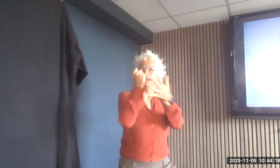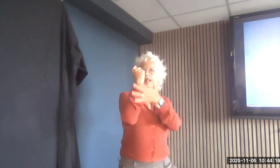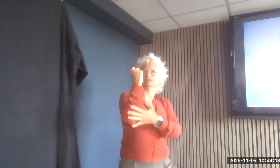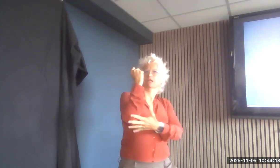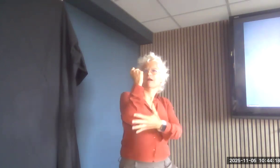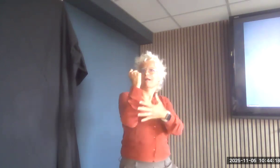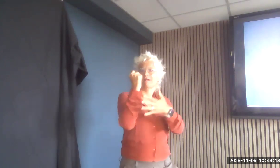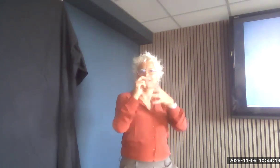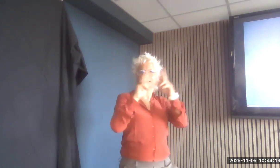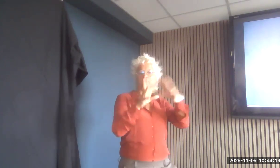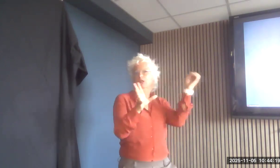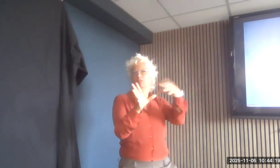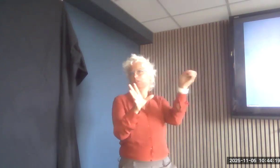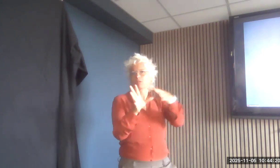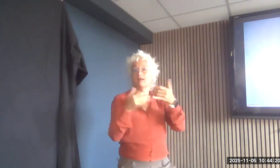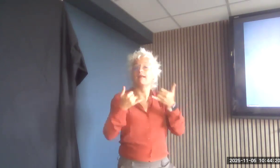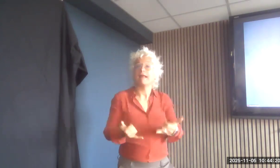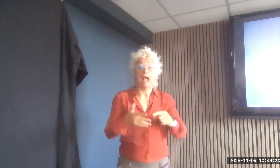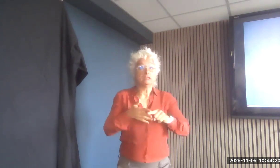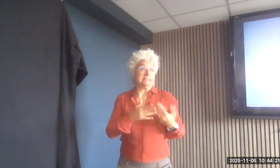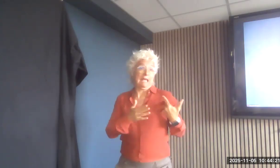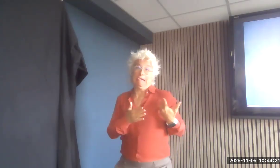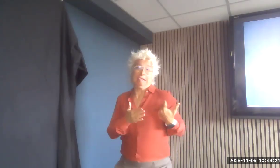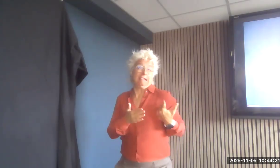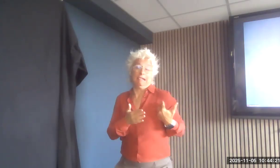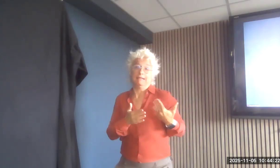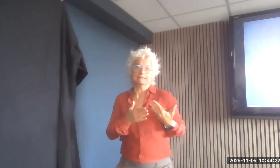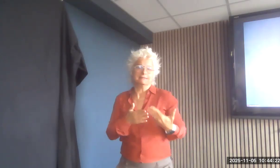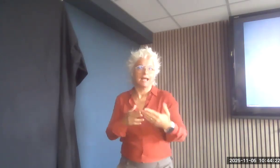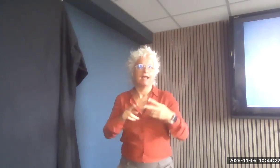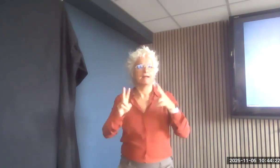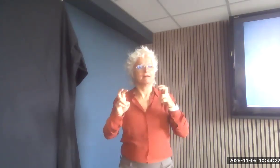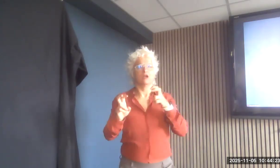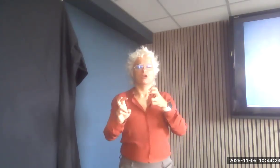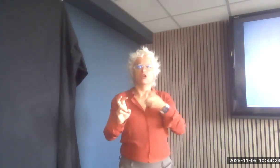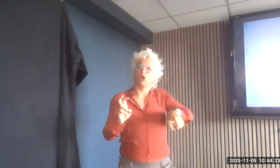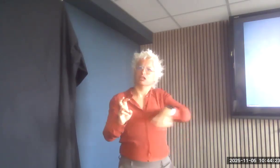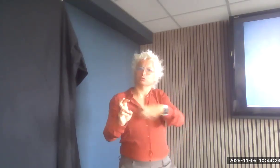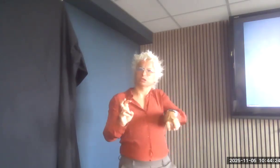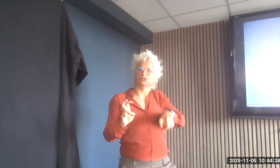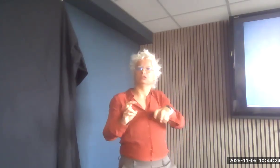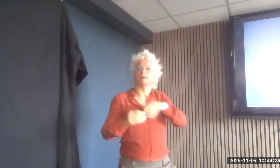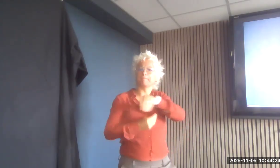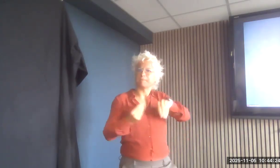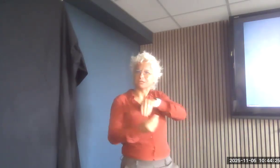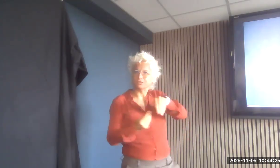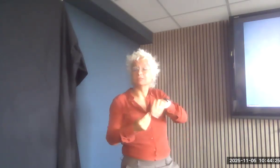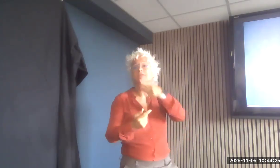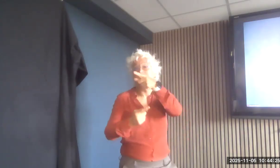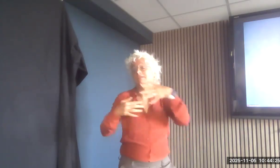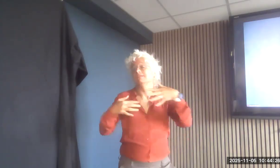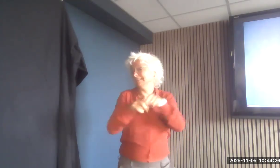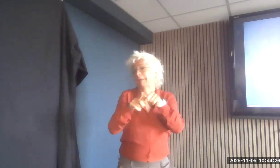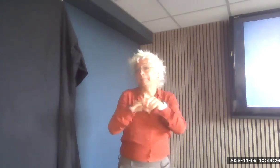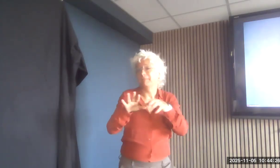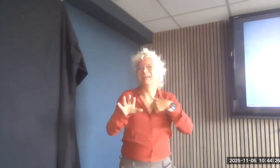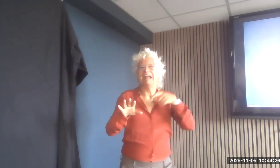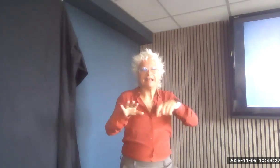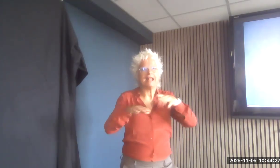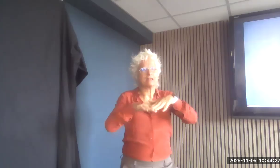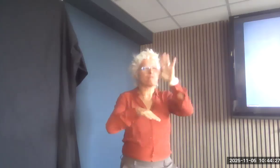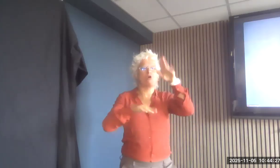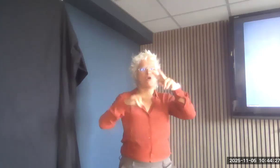I was thinking about, , the language impact, and I was thinking about the lexical influence of International Sign. More recently, I've started thinking about code switching and code mixing.